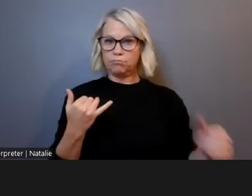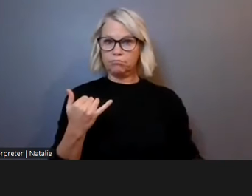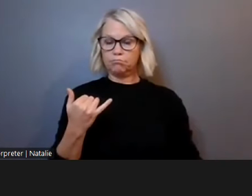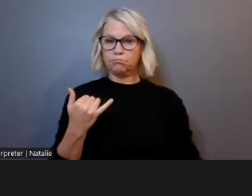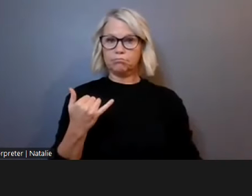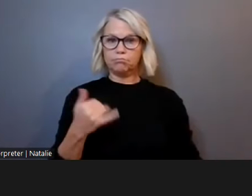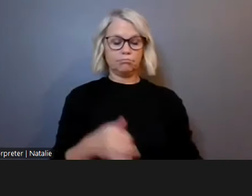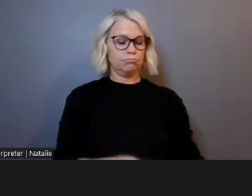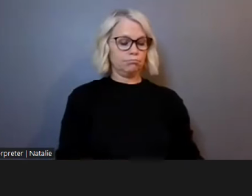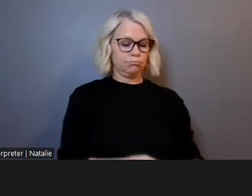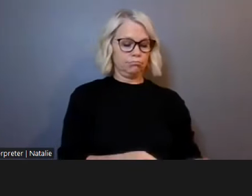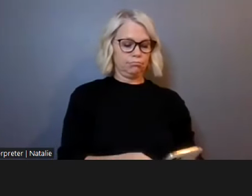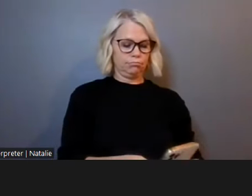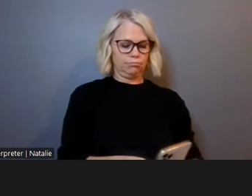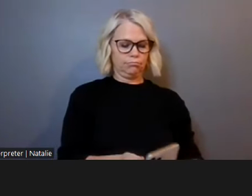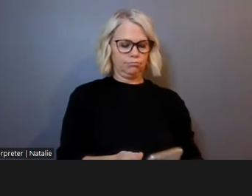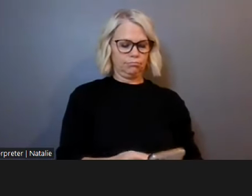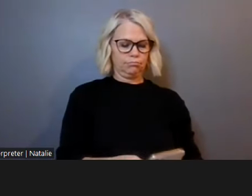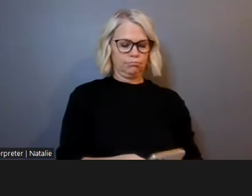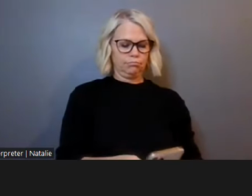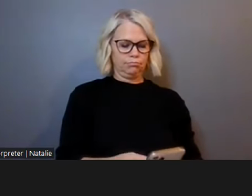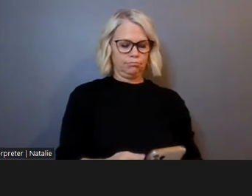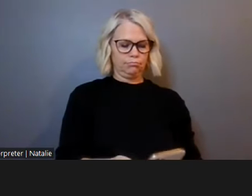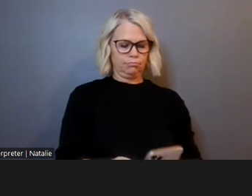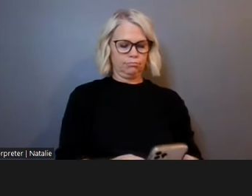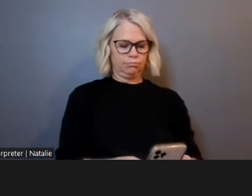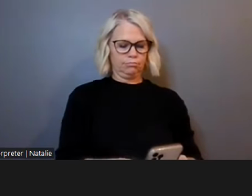This is Gabby. Do not worry.